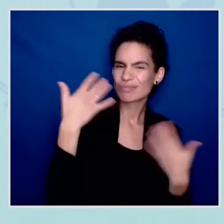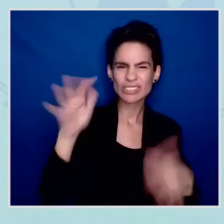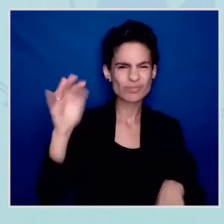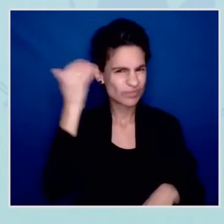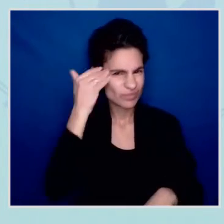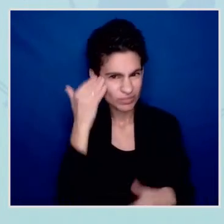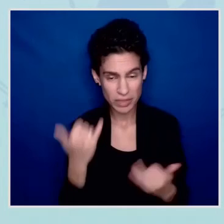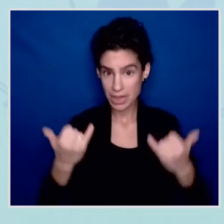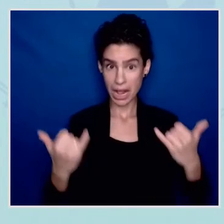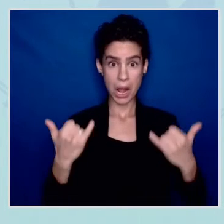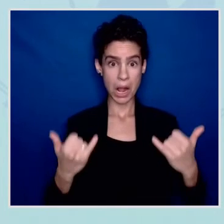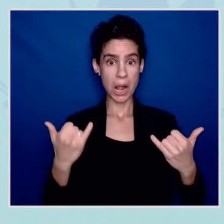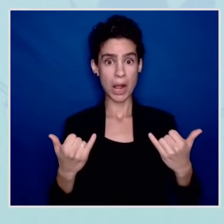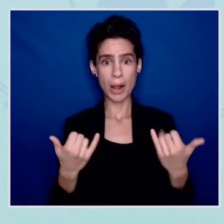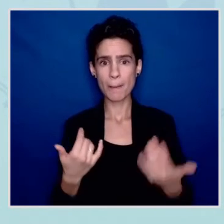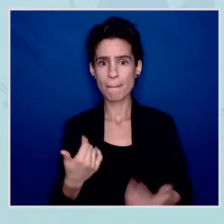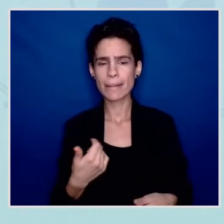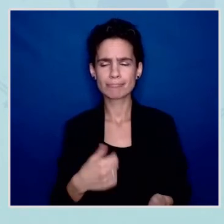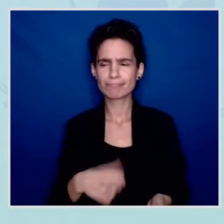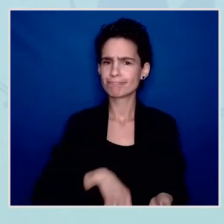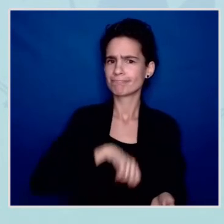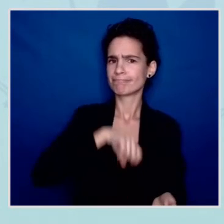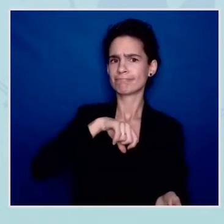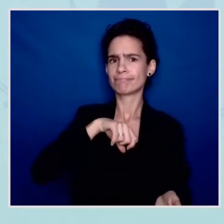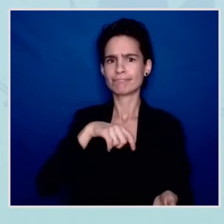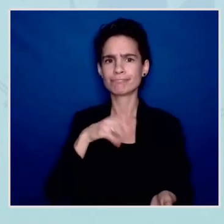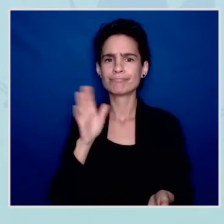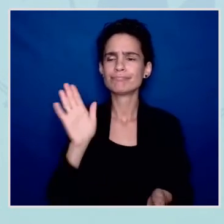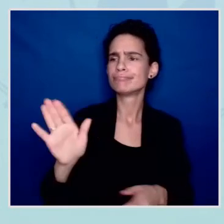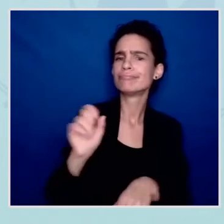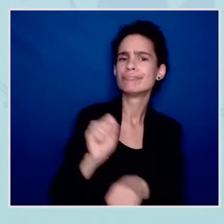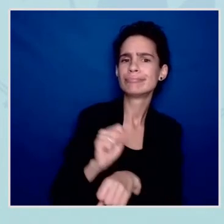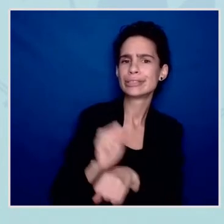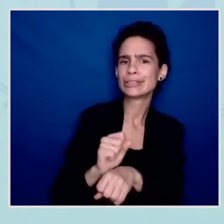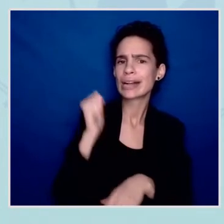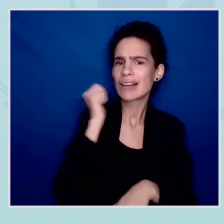CONDITIONS AND PURSUE A BETTER LIFE FOR THEMSELVES AND THEIR